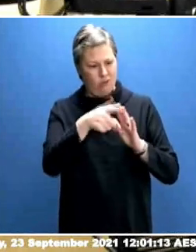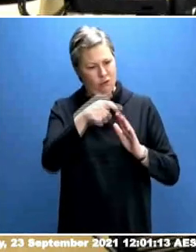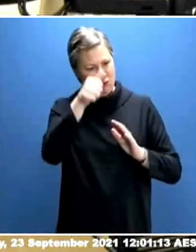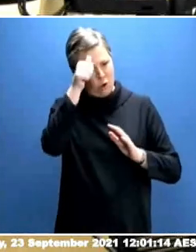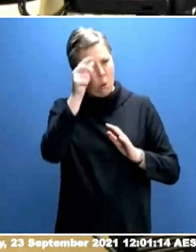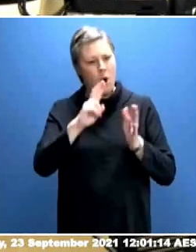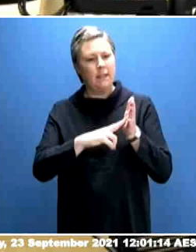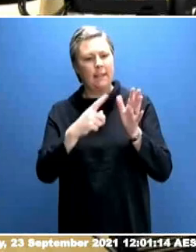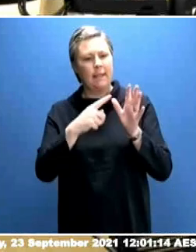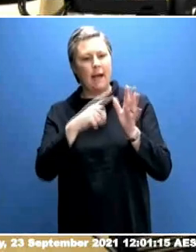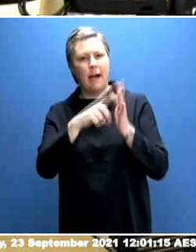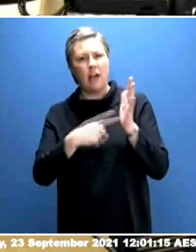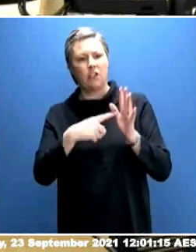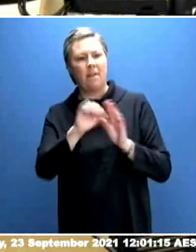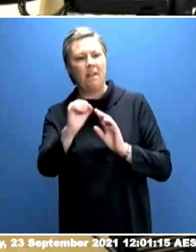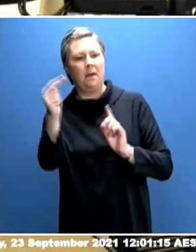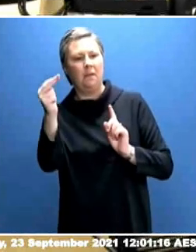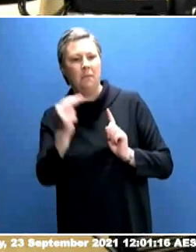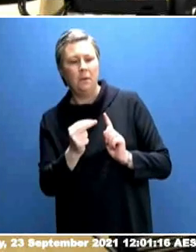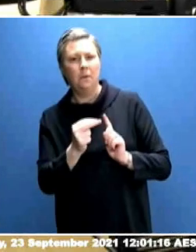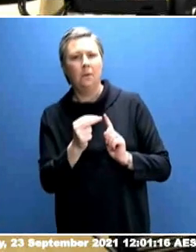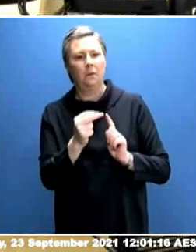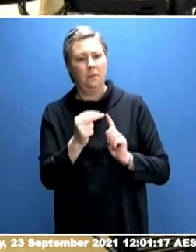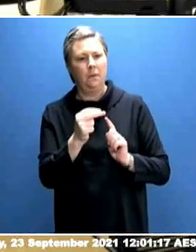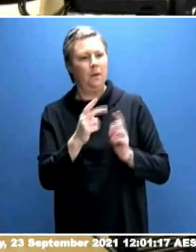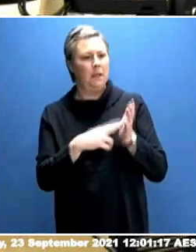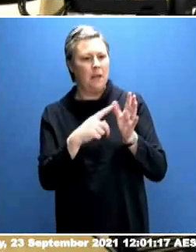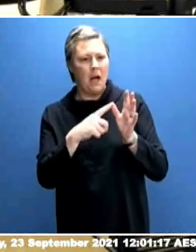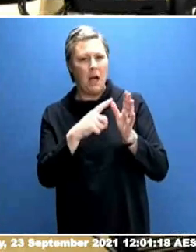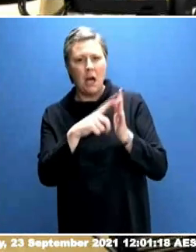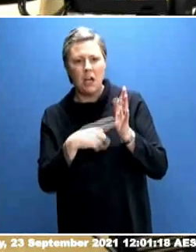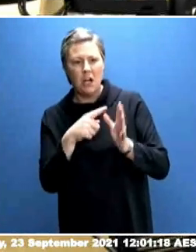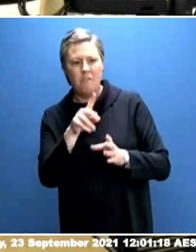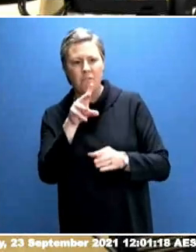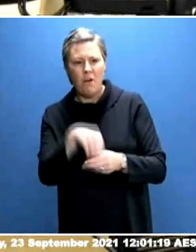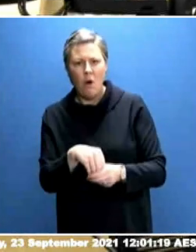and what have been NAAJA's involvement and issues that NAAJA